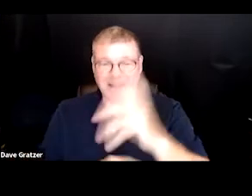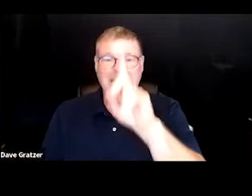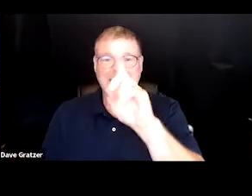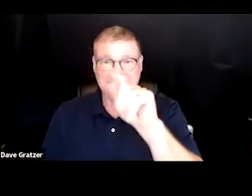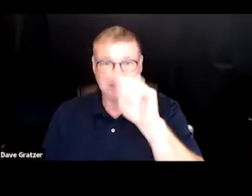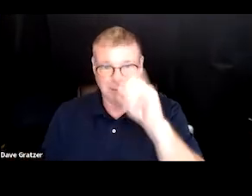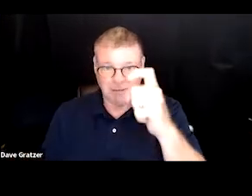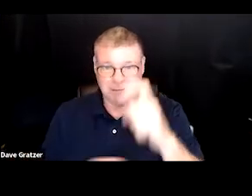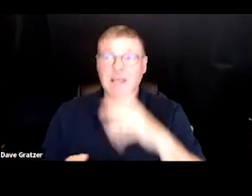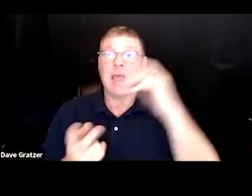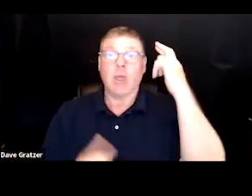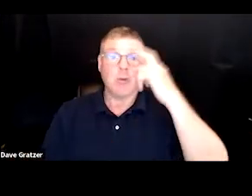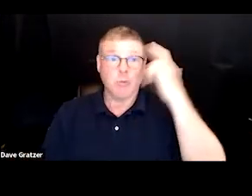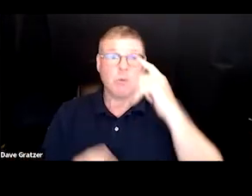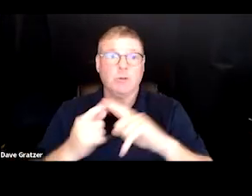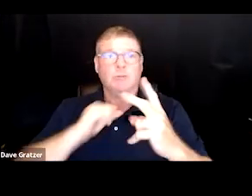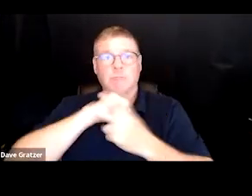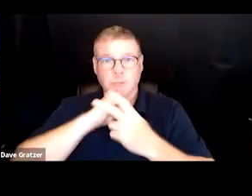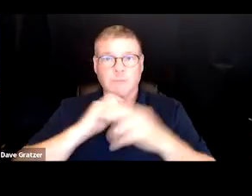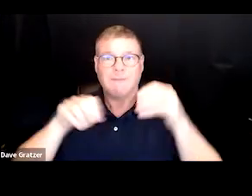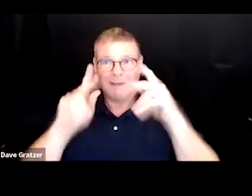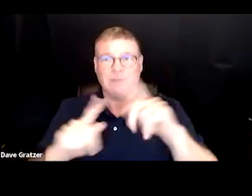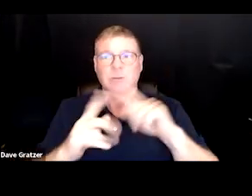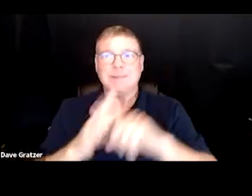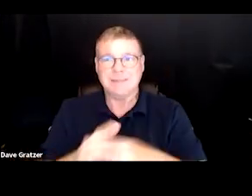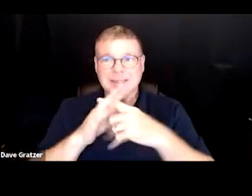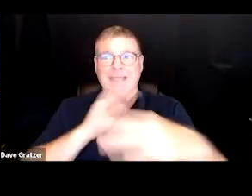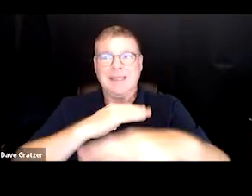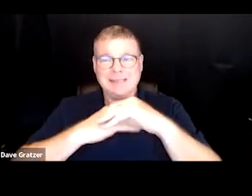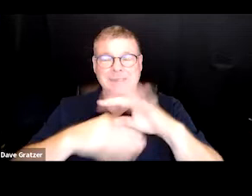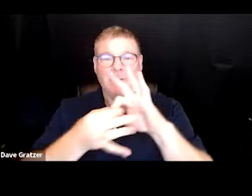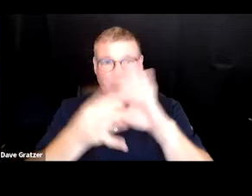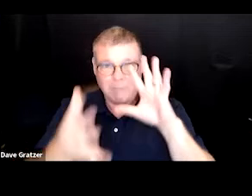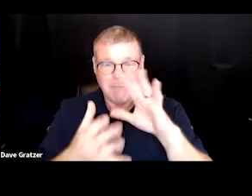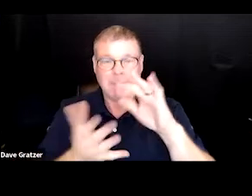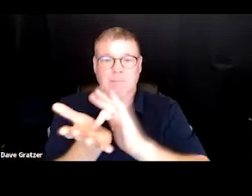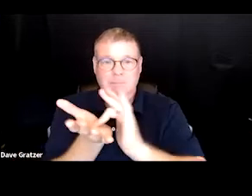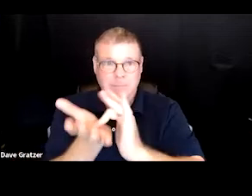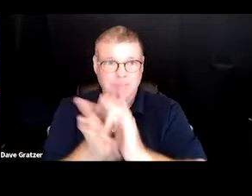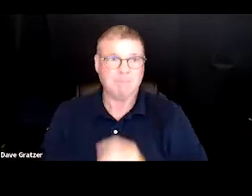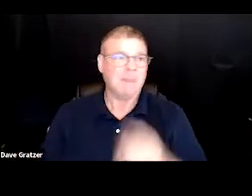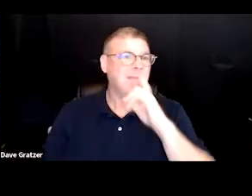And the reason for that is to preserve the opportunity to start them on extended release naltrexone. Nothing prohibits us from starting them